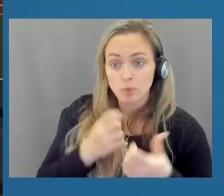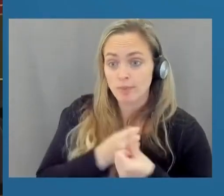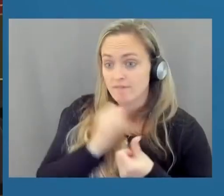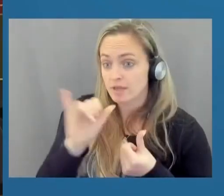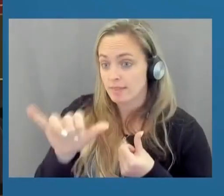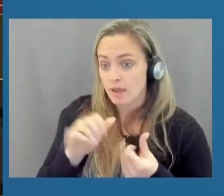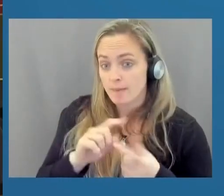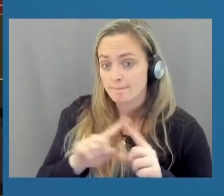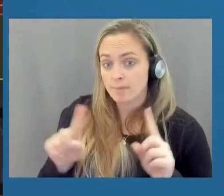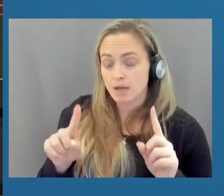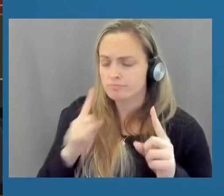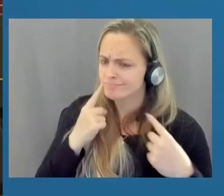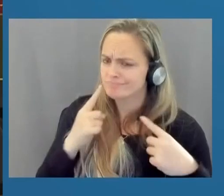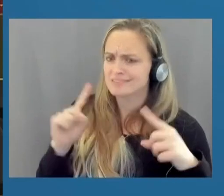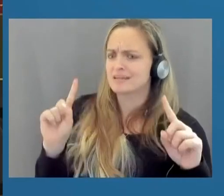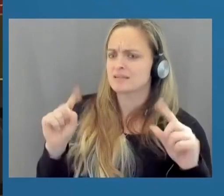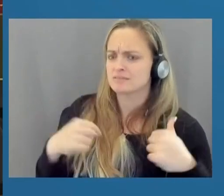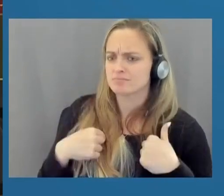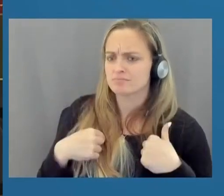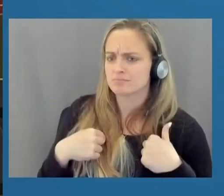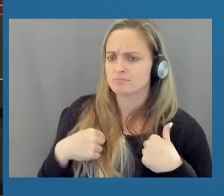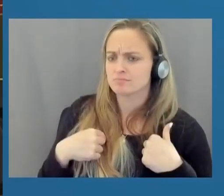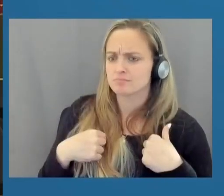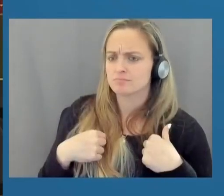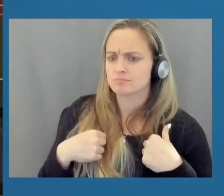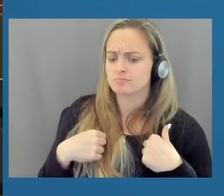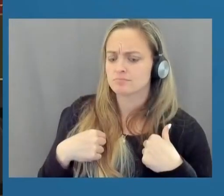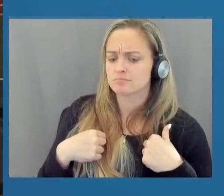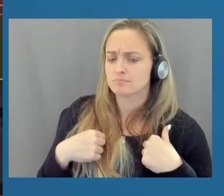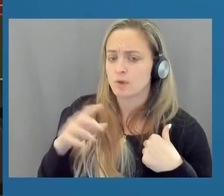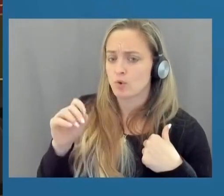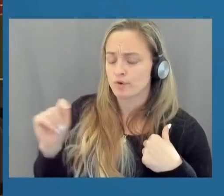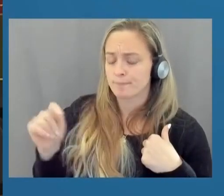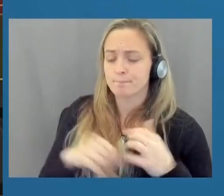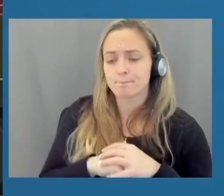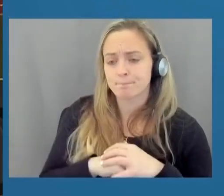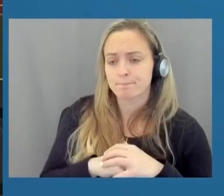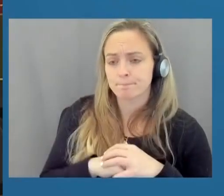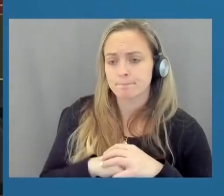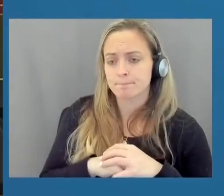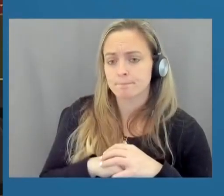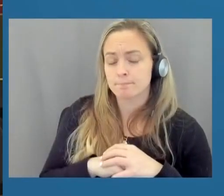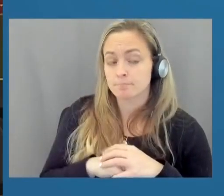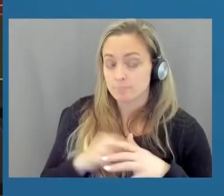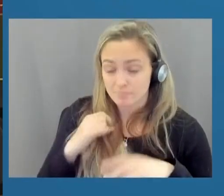very successful. In overtime. And in terms of the mayor, uh, as I said,